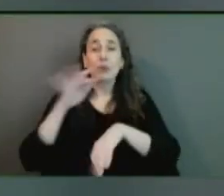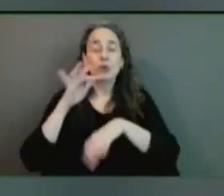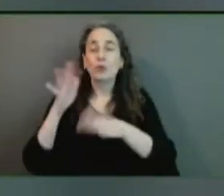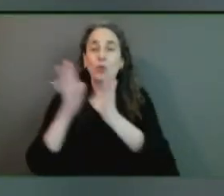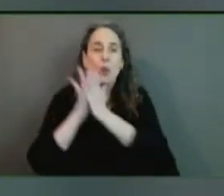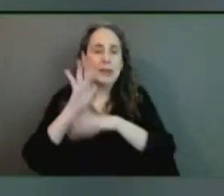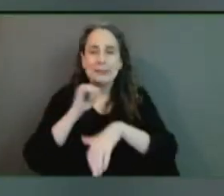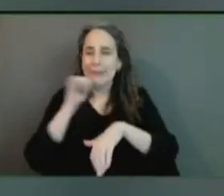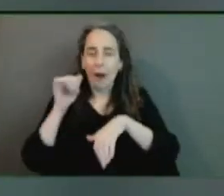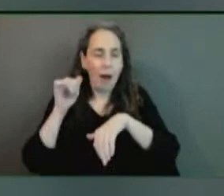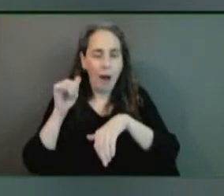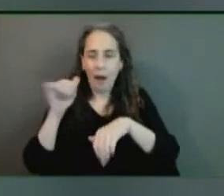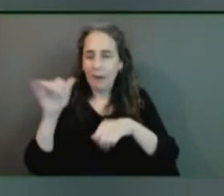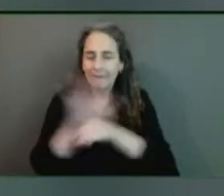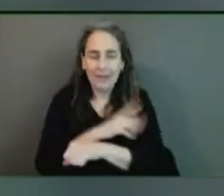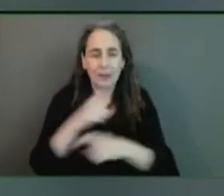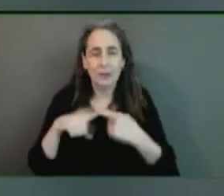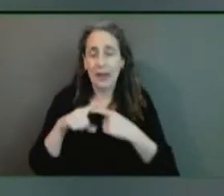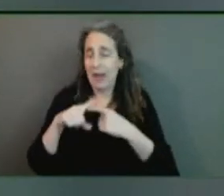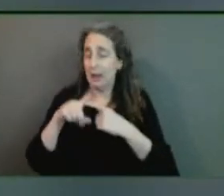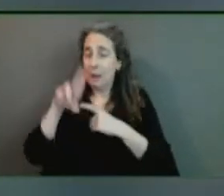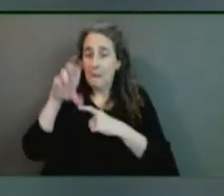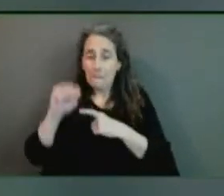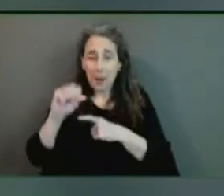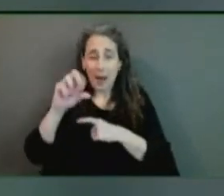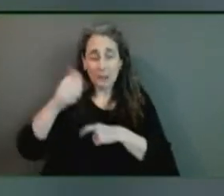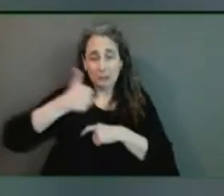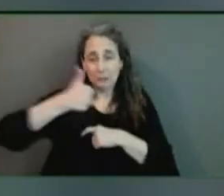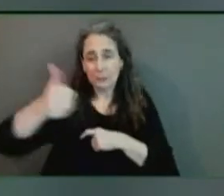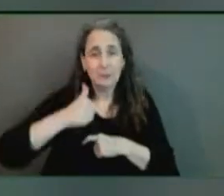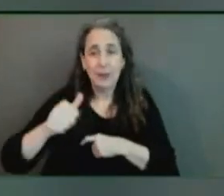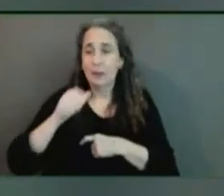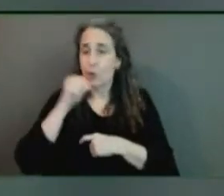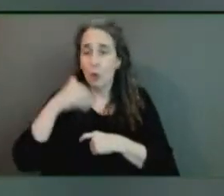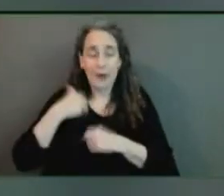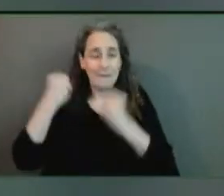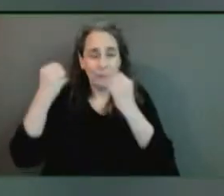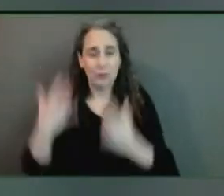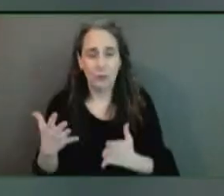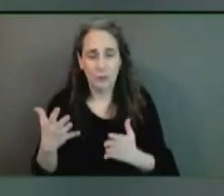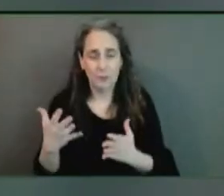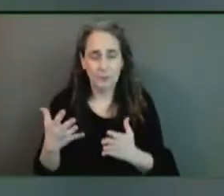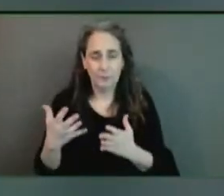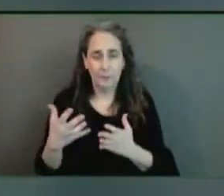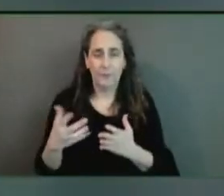substitute requests. And